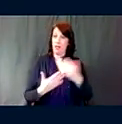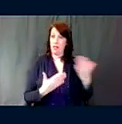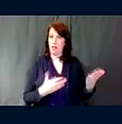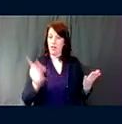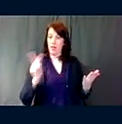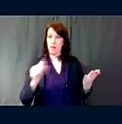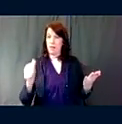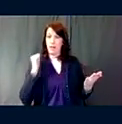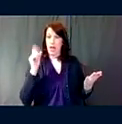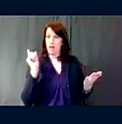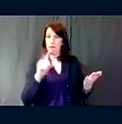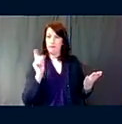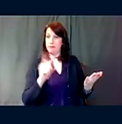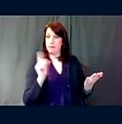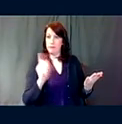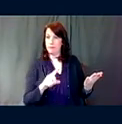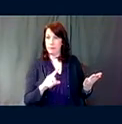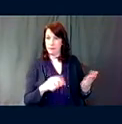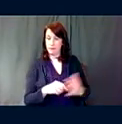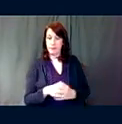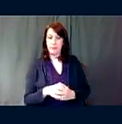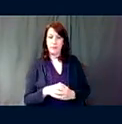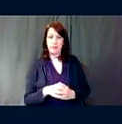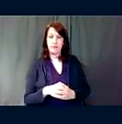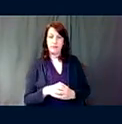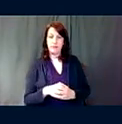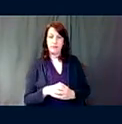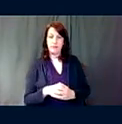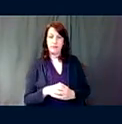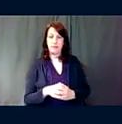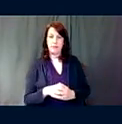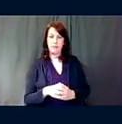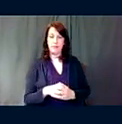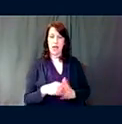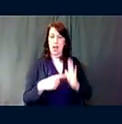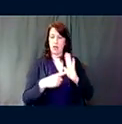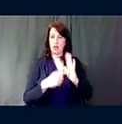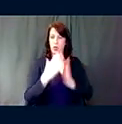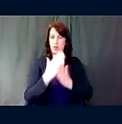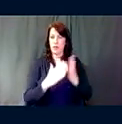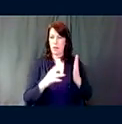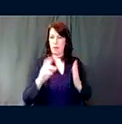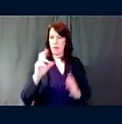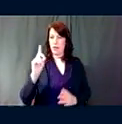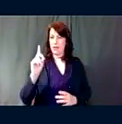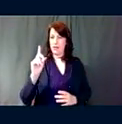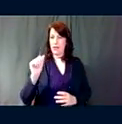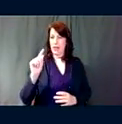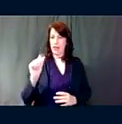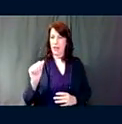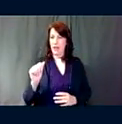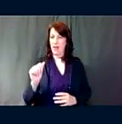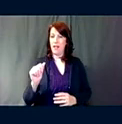THE SERVICES ARE AVAILABLE, PEOPLE AREN'T GOING REGULARLY. AND YET I'LL SHOW YOU SOME DATA